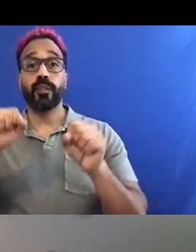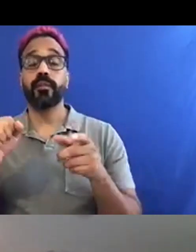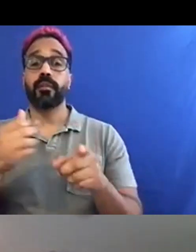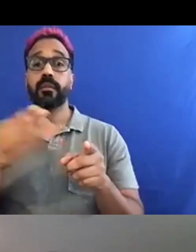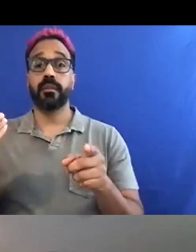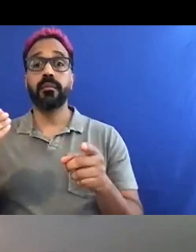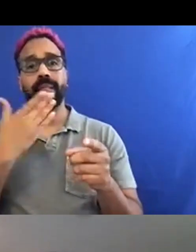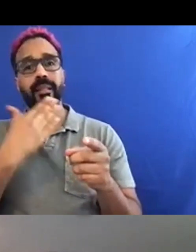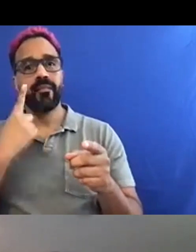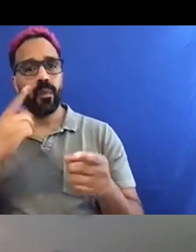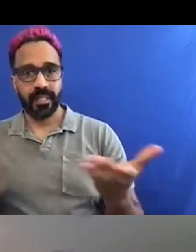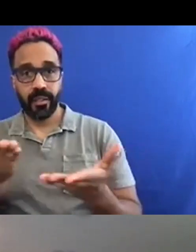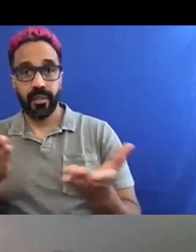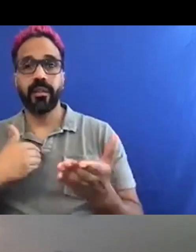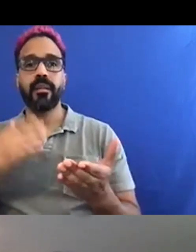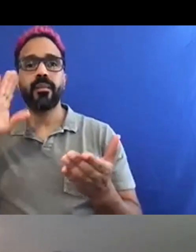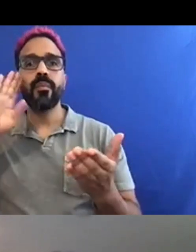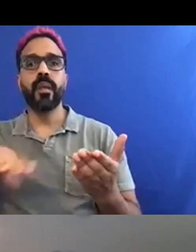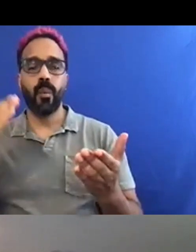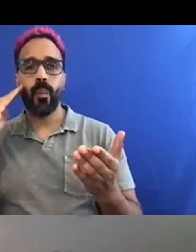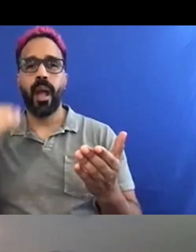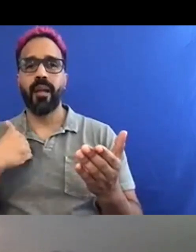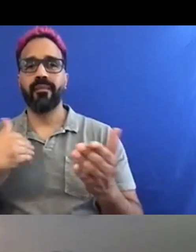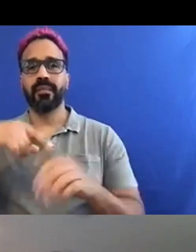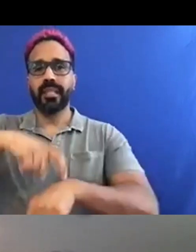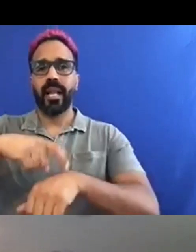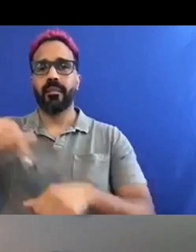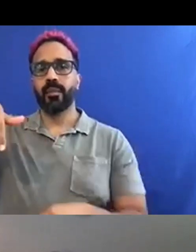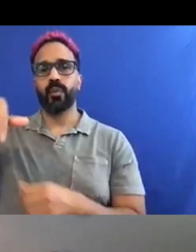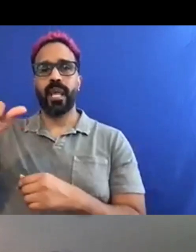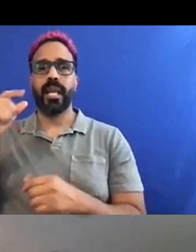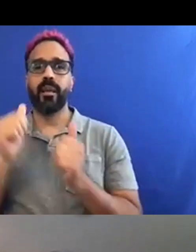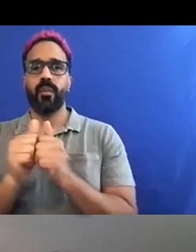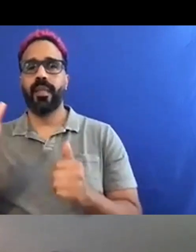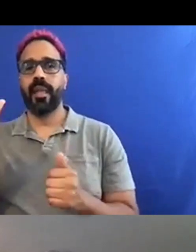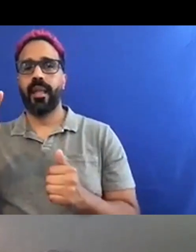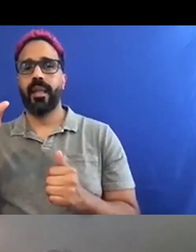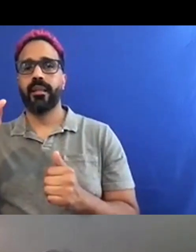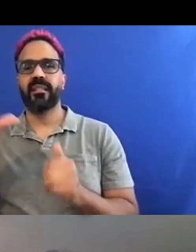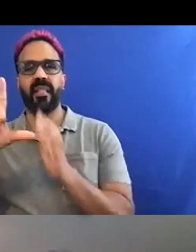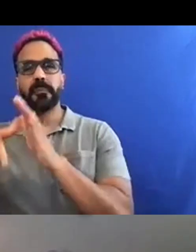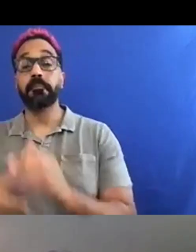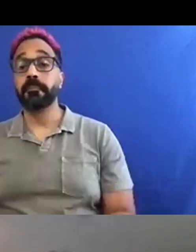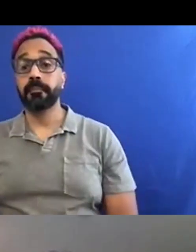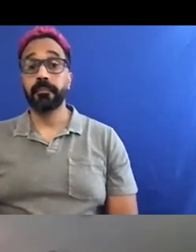We hope they'll be time for some Q&A with Annie as well. Thank you.